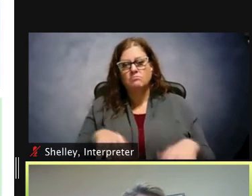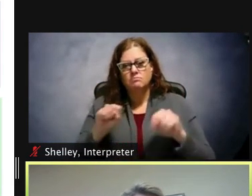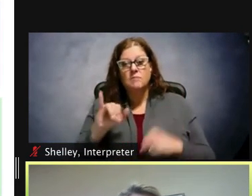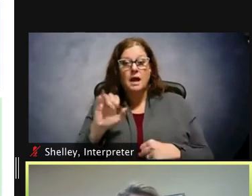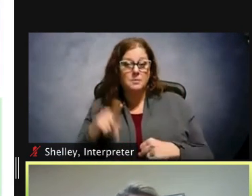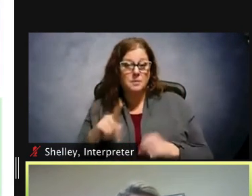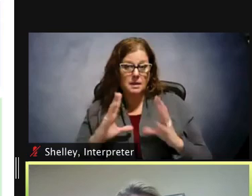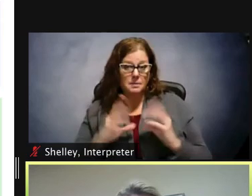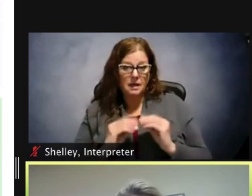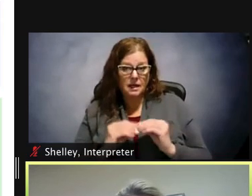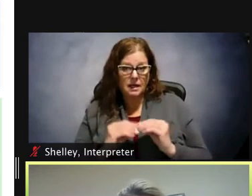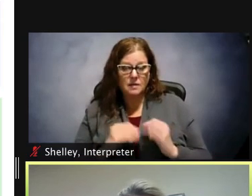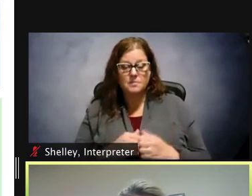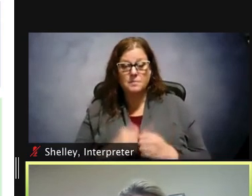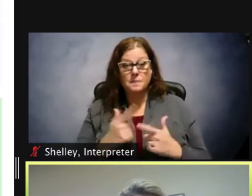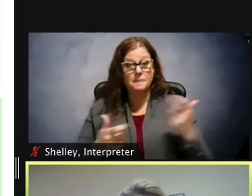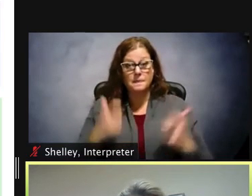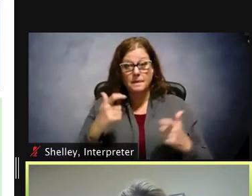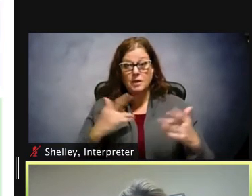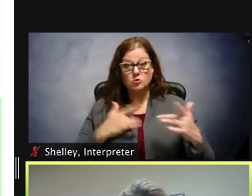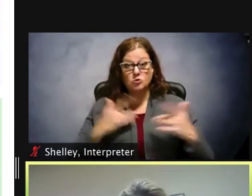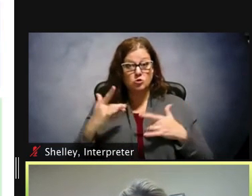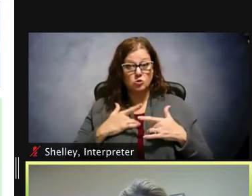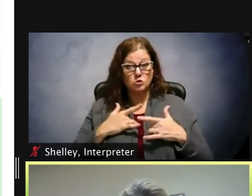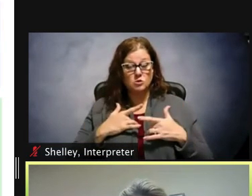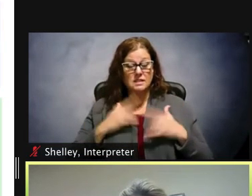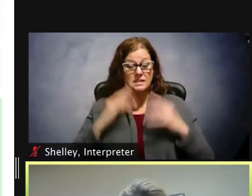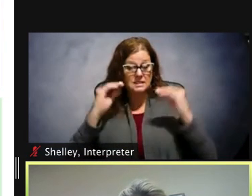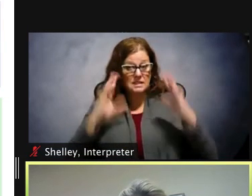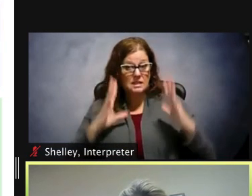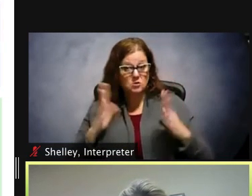So the biggest concerns that the teacher had brought to our attention,